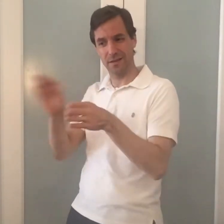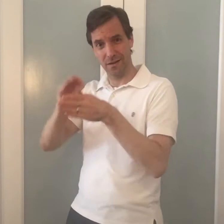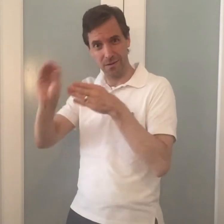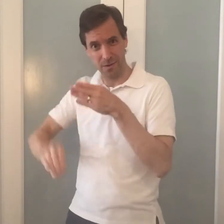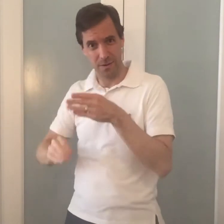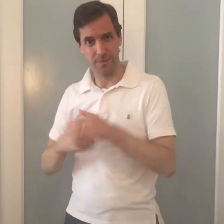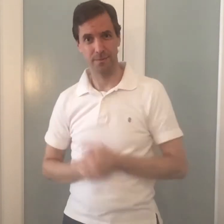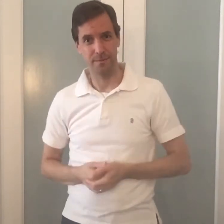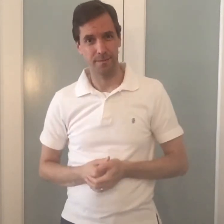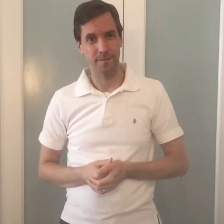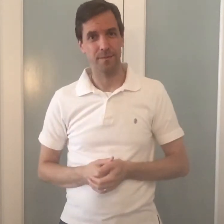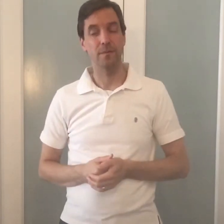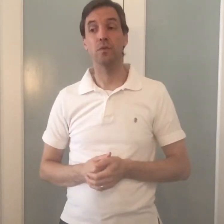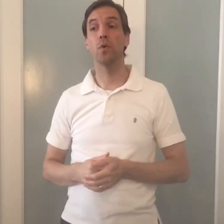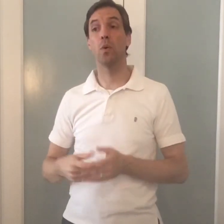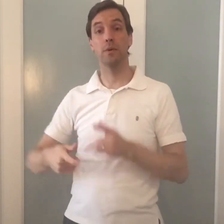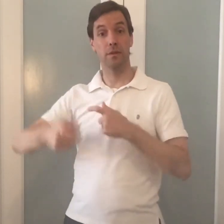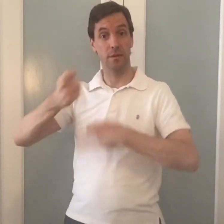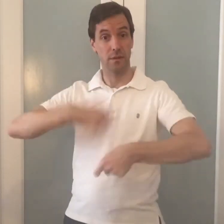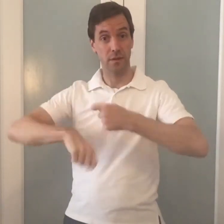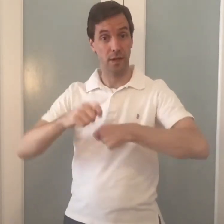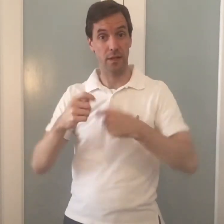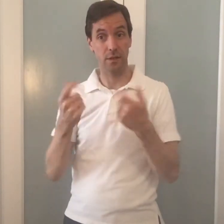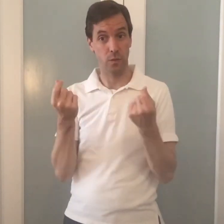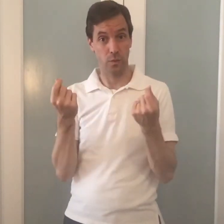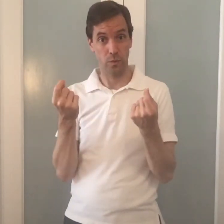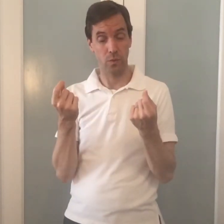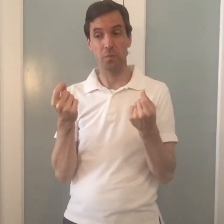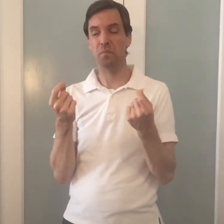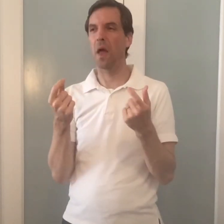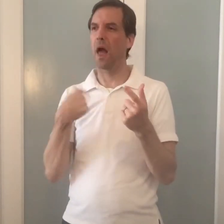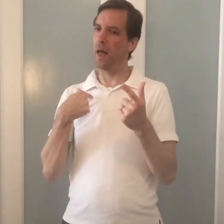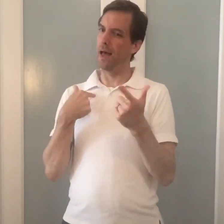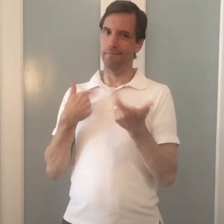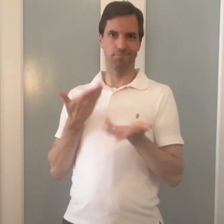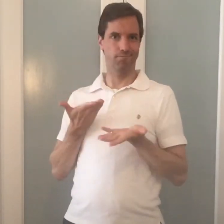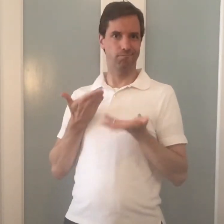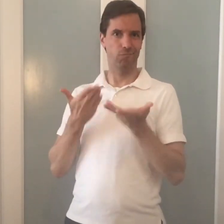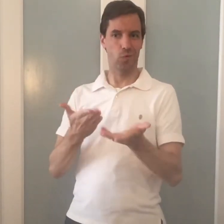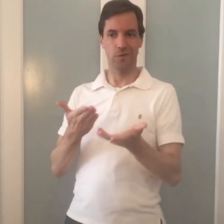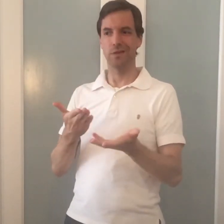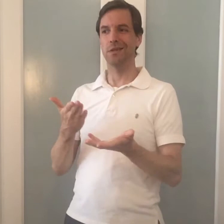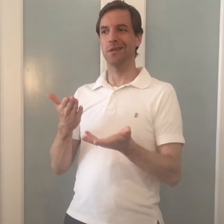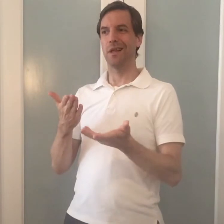understand their language outcomes, and so instead what should we do?